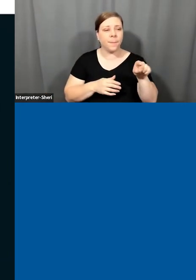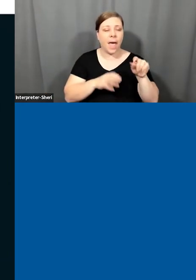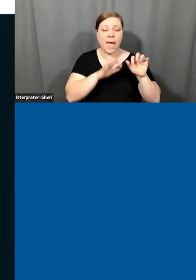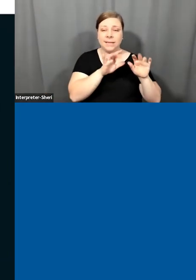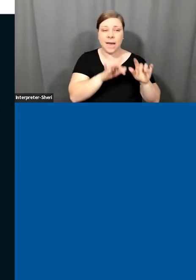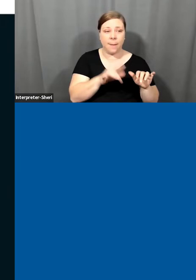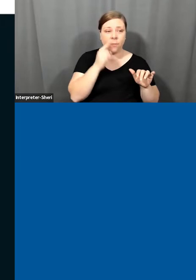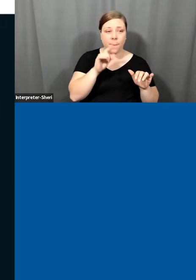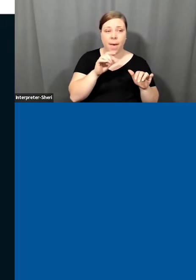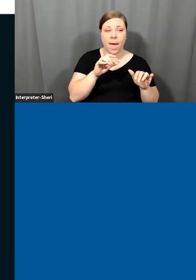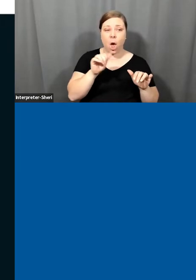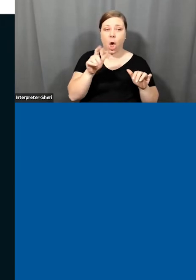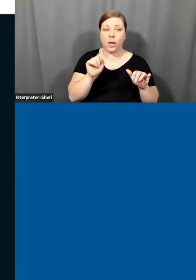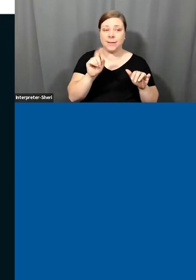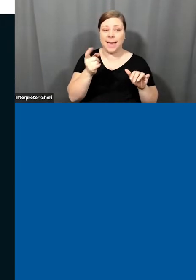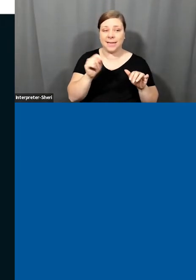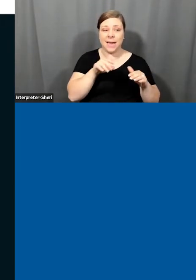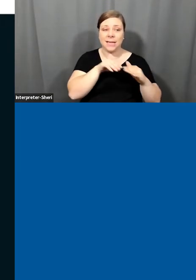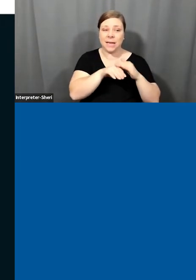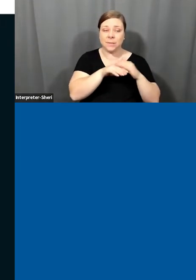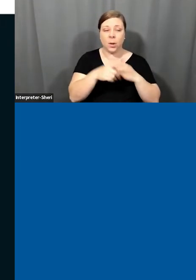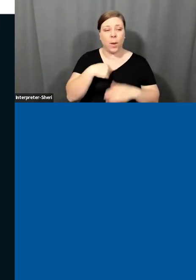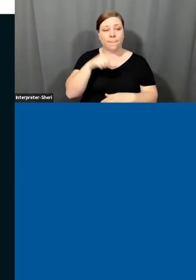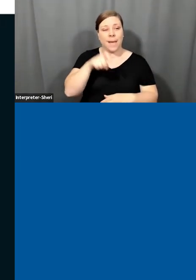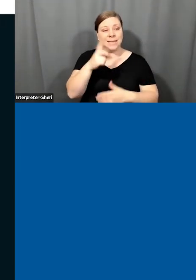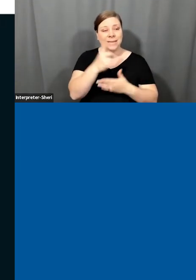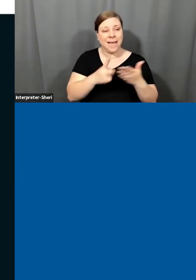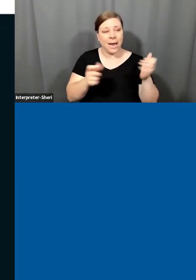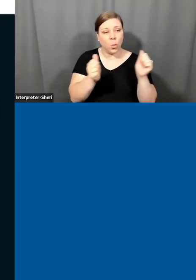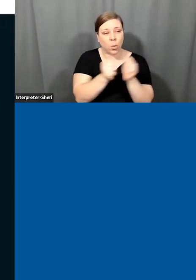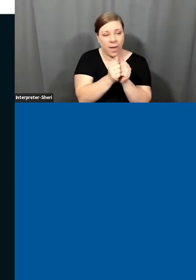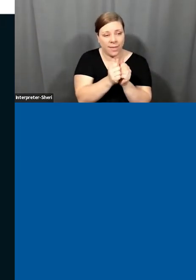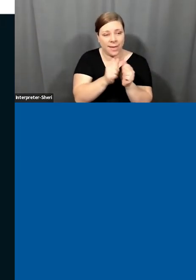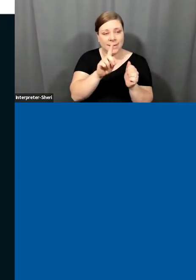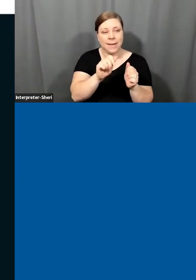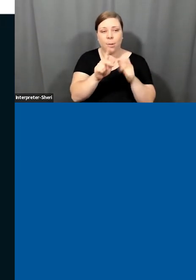We must design with disabled people, not just for them. Social media access is a basic human right.